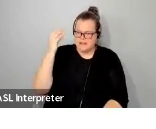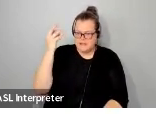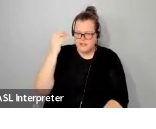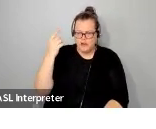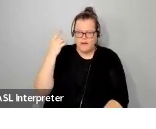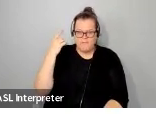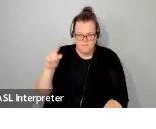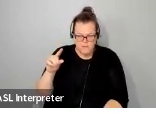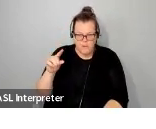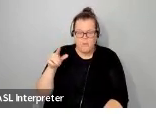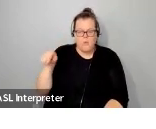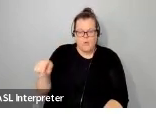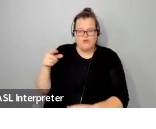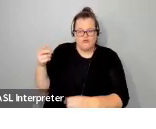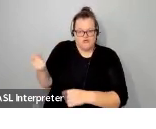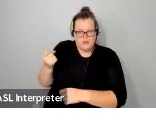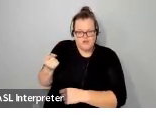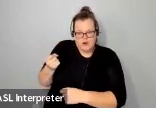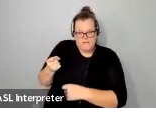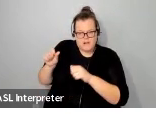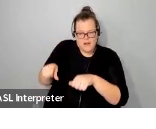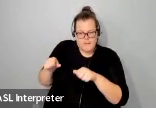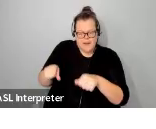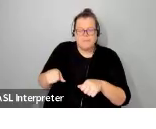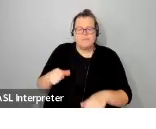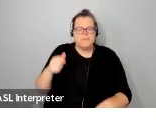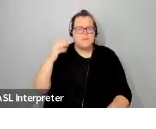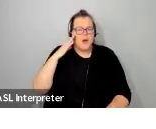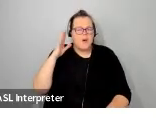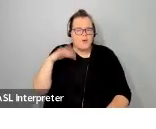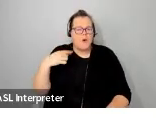Eliana. No, we reviewed these in a previous town hall.